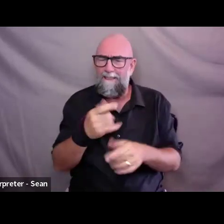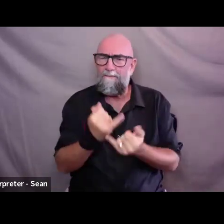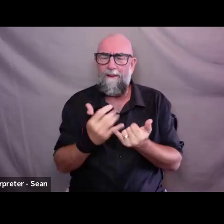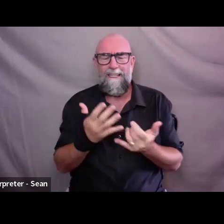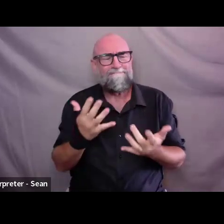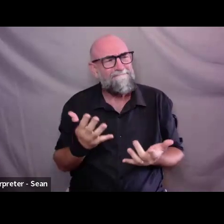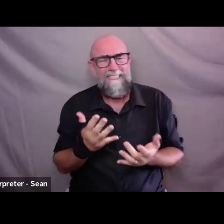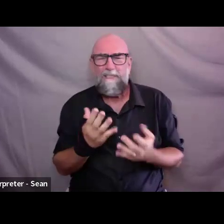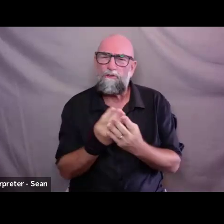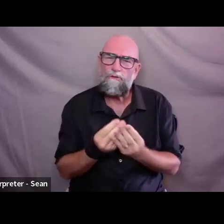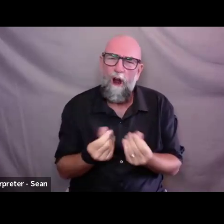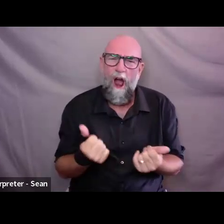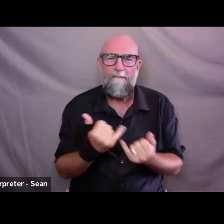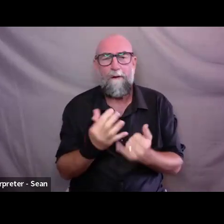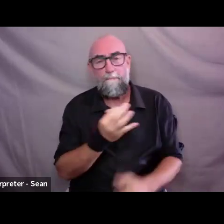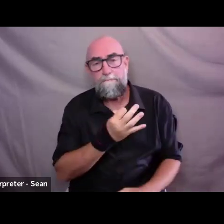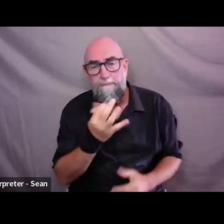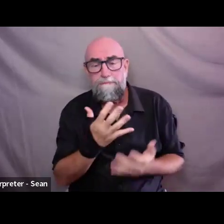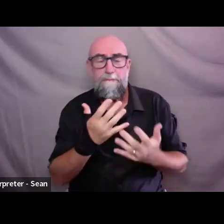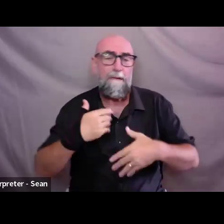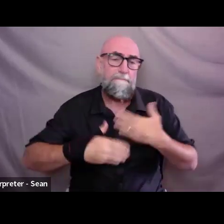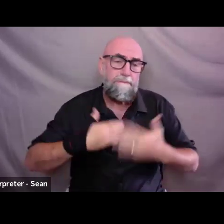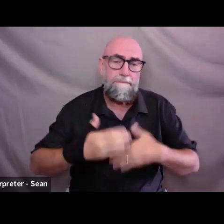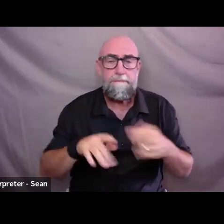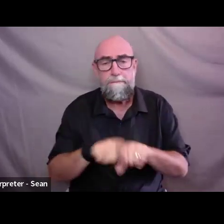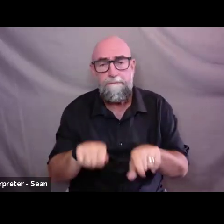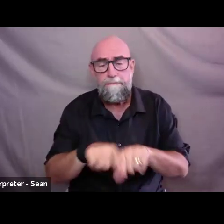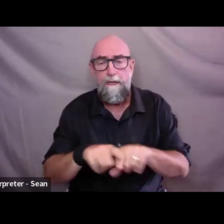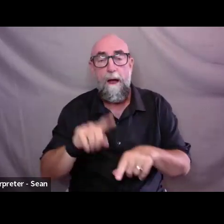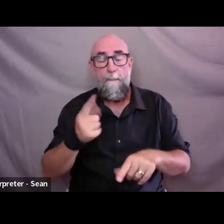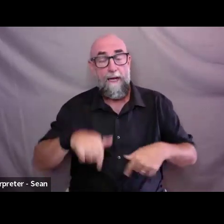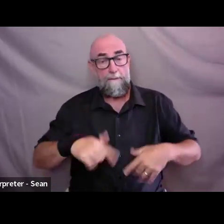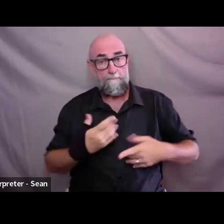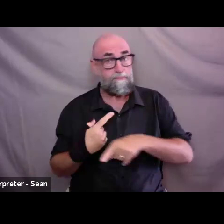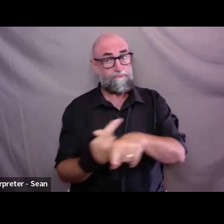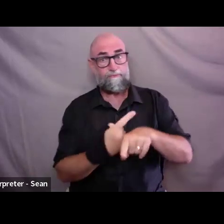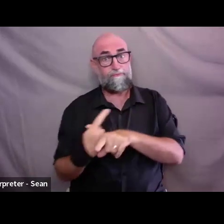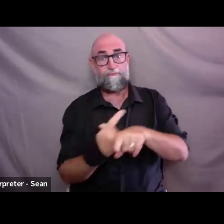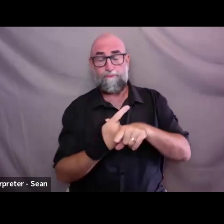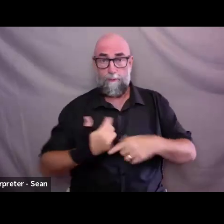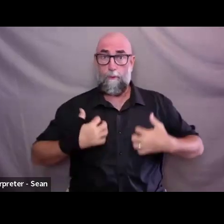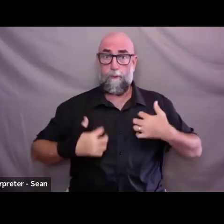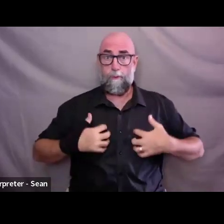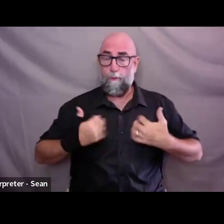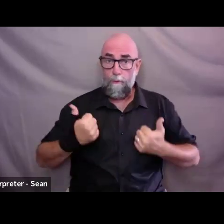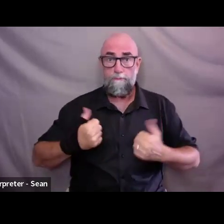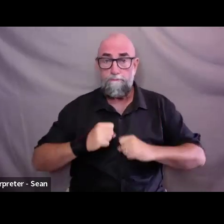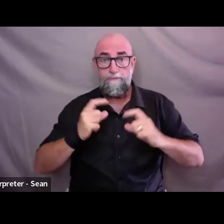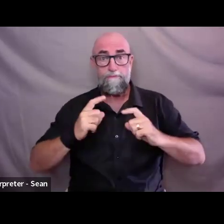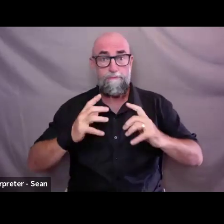Governance can sometimes be a dry thing to talk about but in these conversations we have really seen some exciting and critical